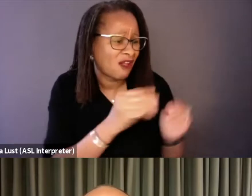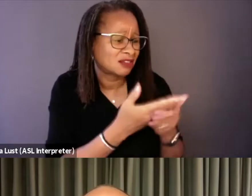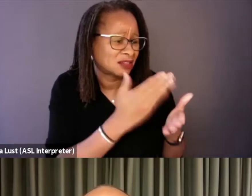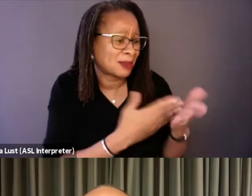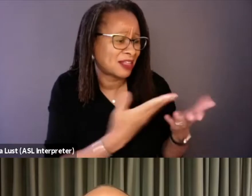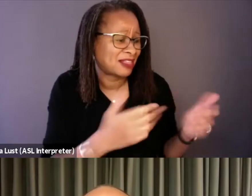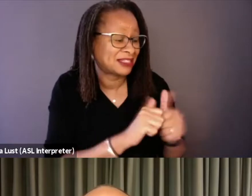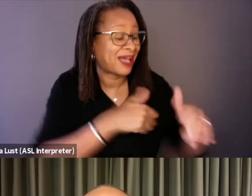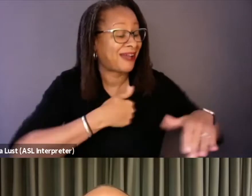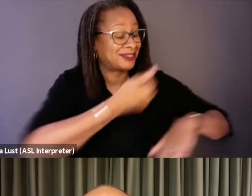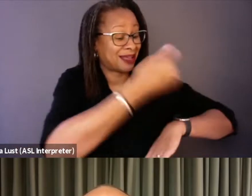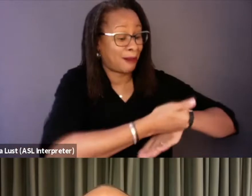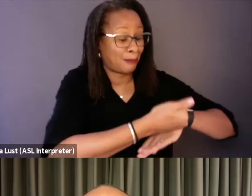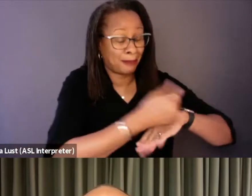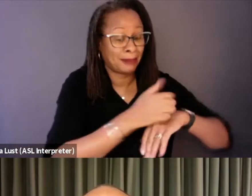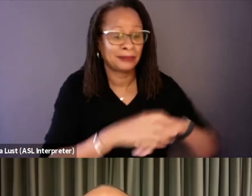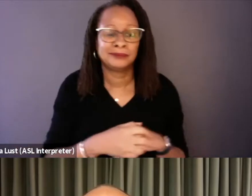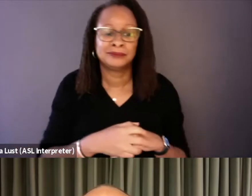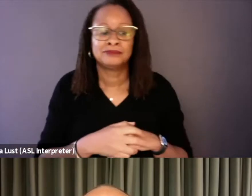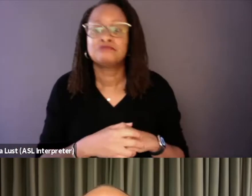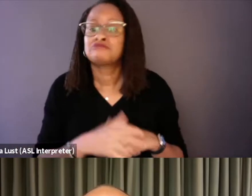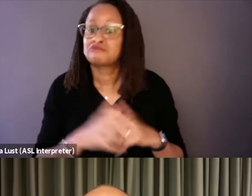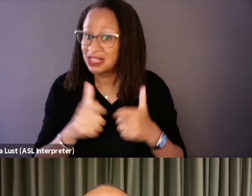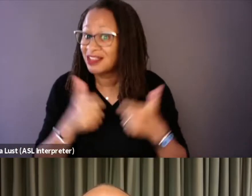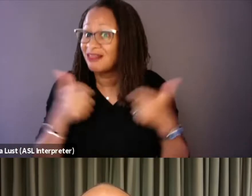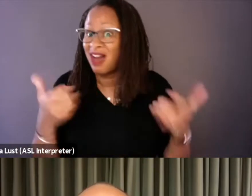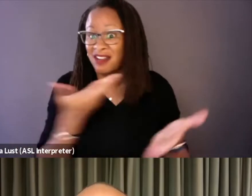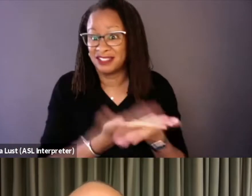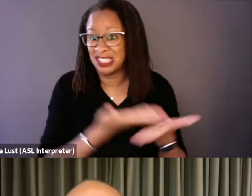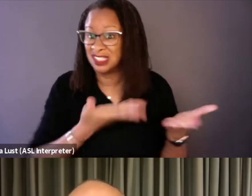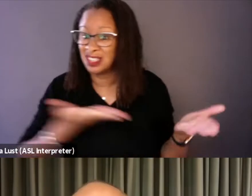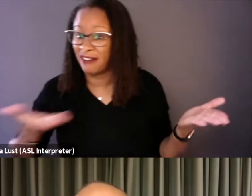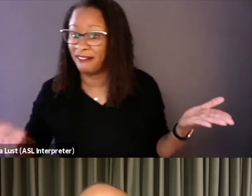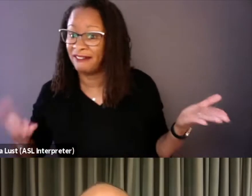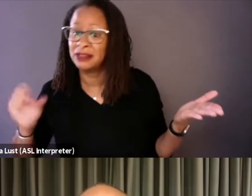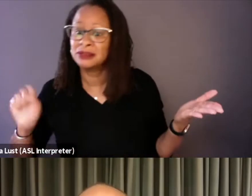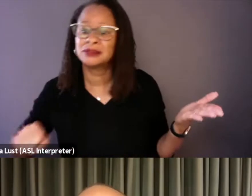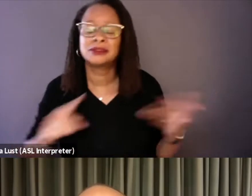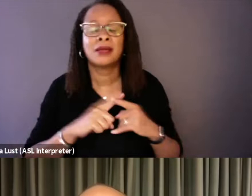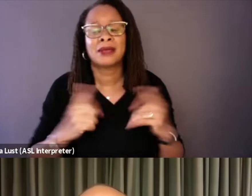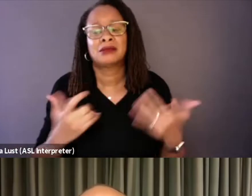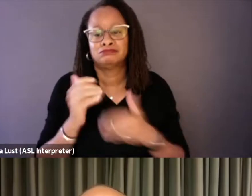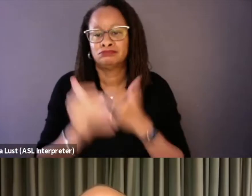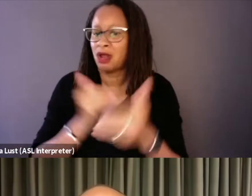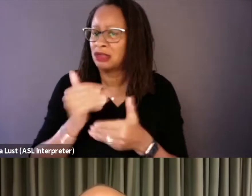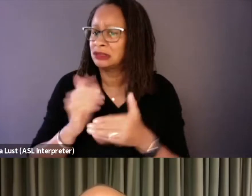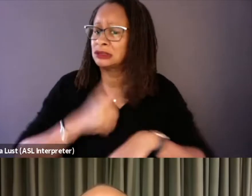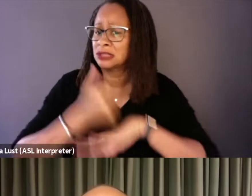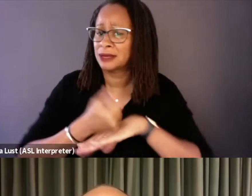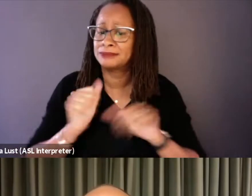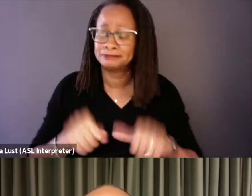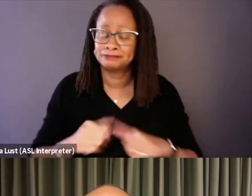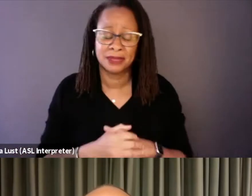So it was a lot of stuff but there was sort of a process, there were certainly things that